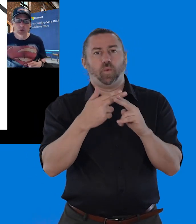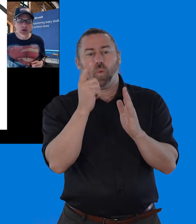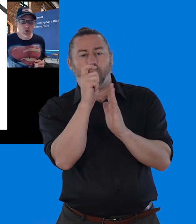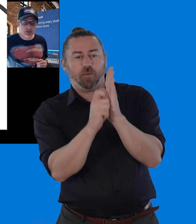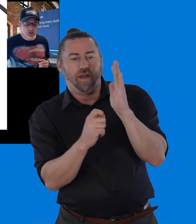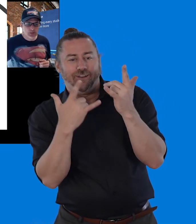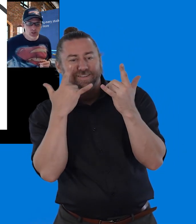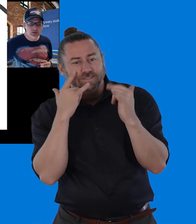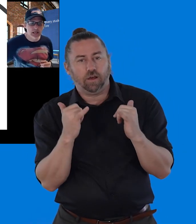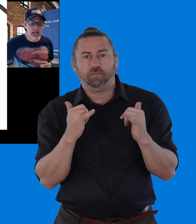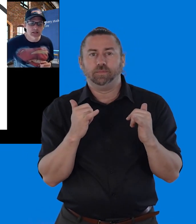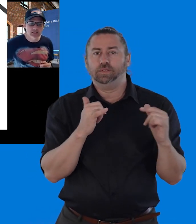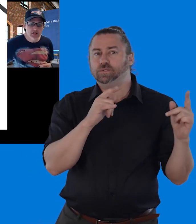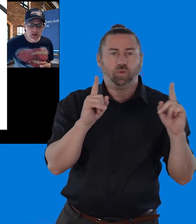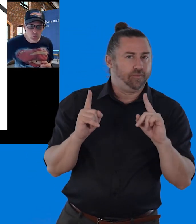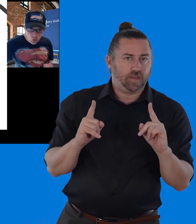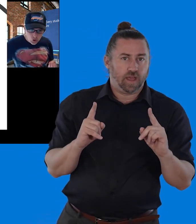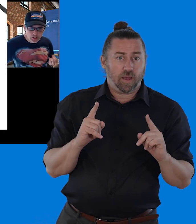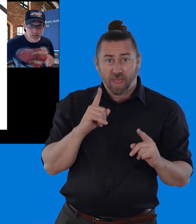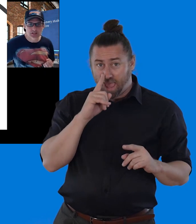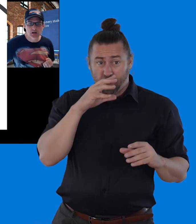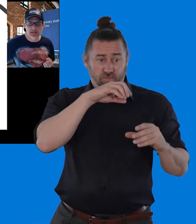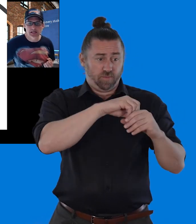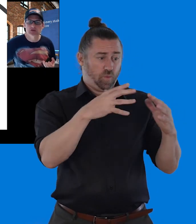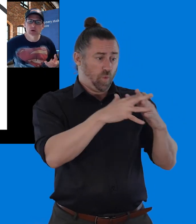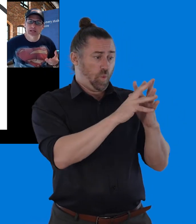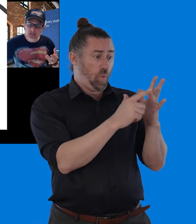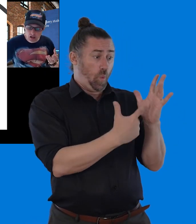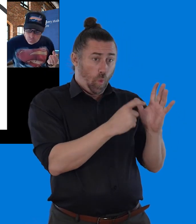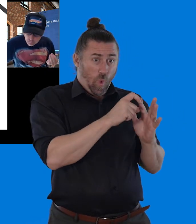but we can also be using it inside Word inside Teams or inside